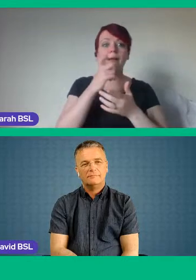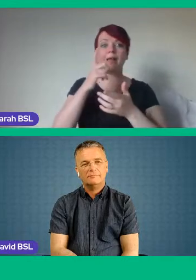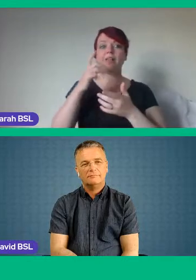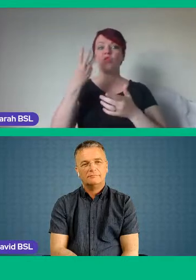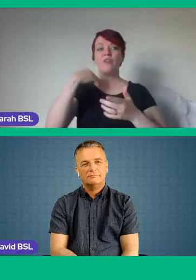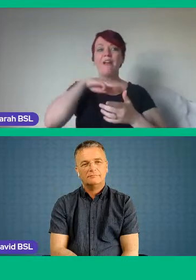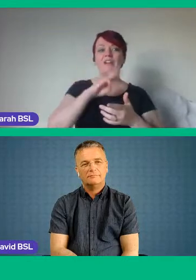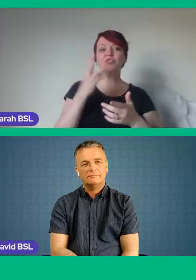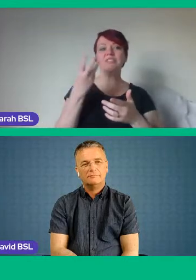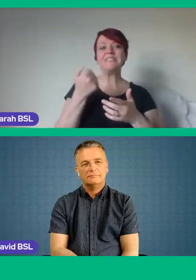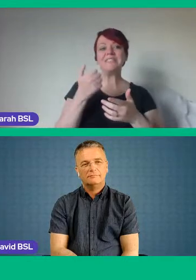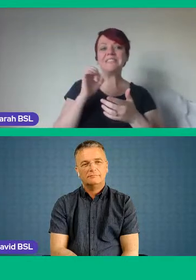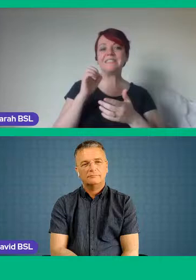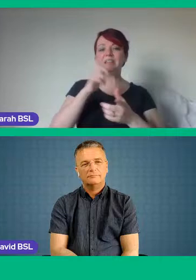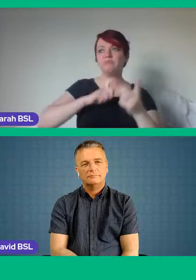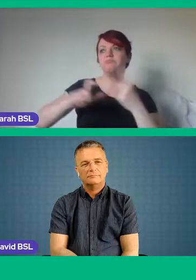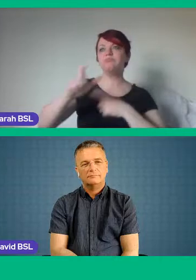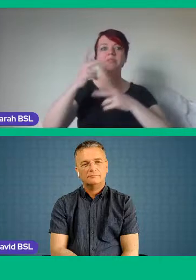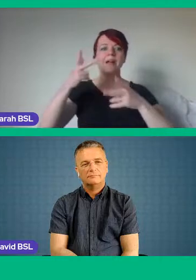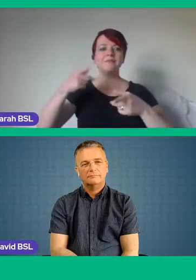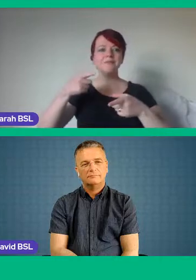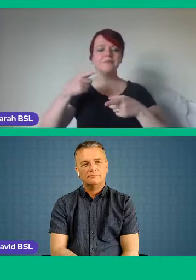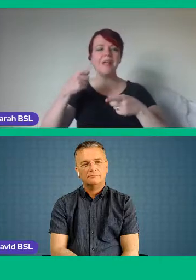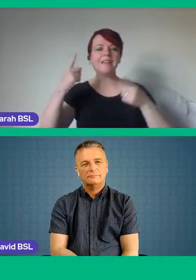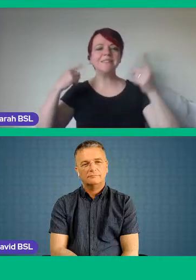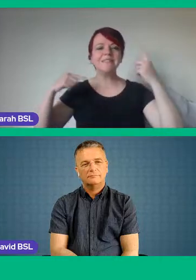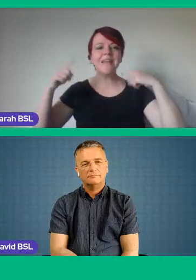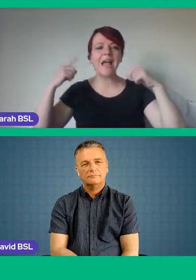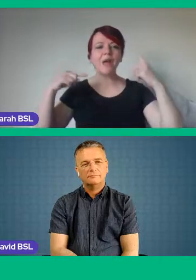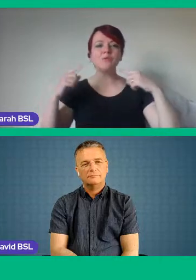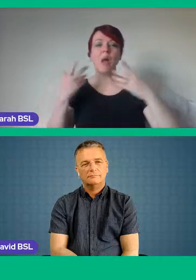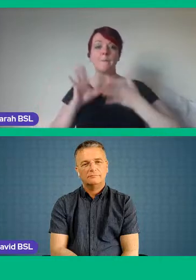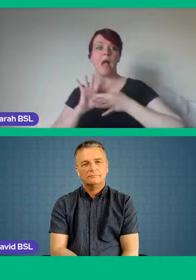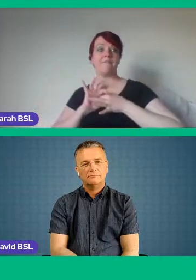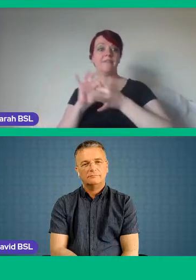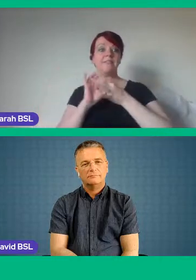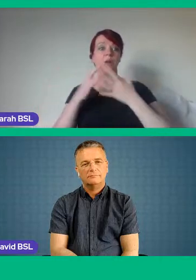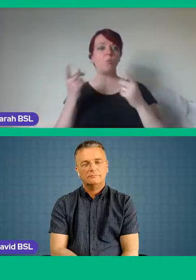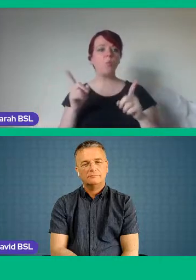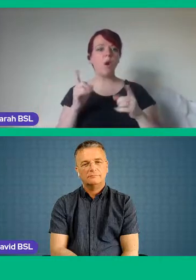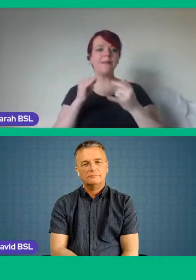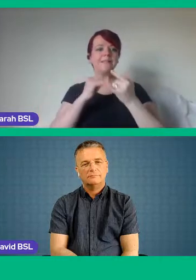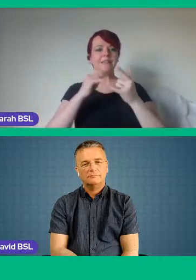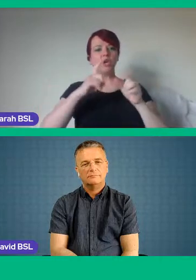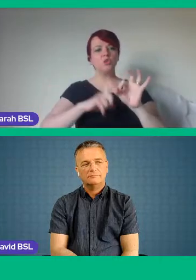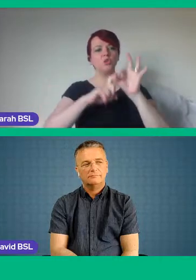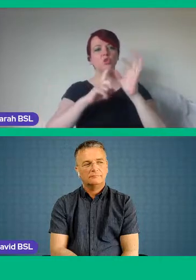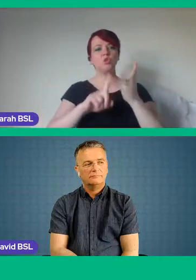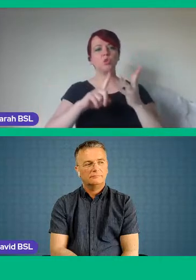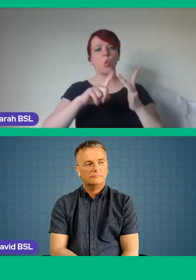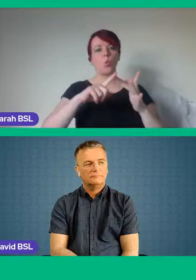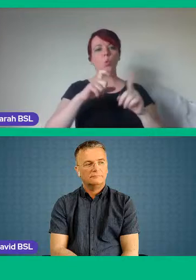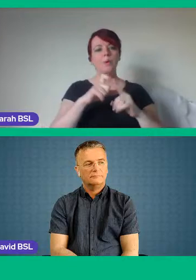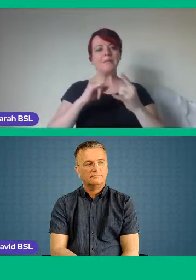immersive sound world. Through that journey and the fellowship I have now connected up with (unknown term), one